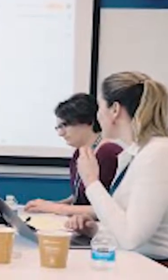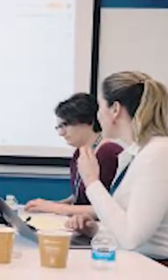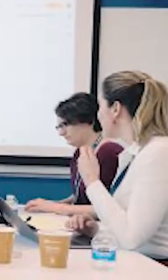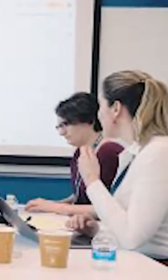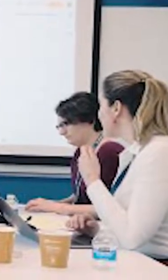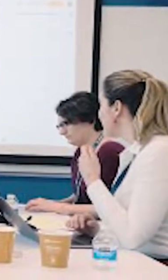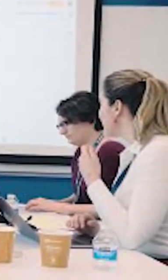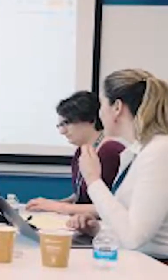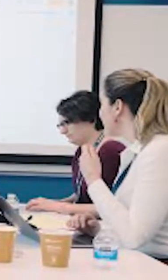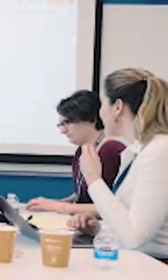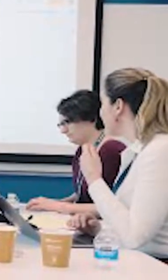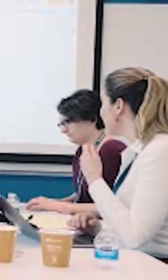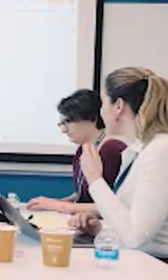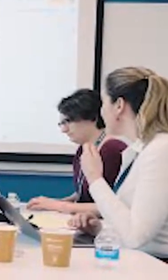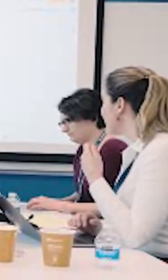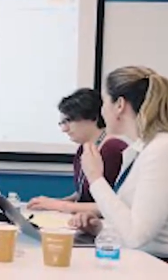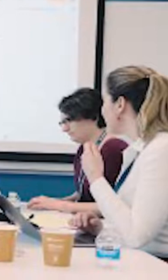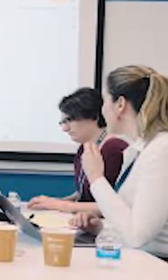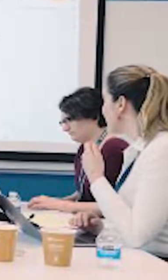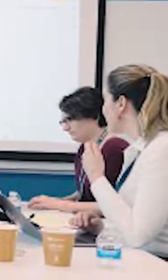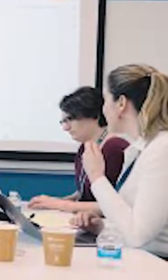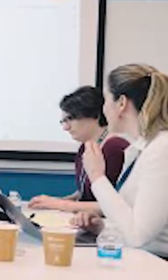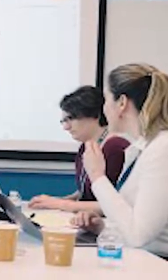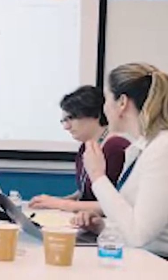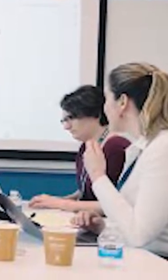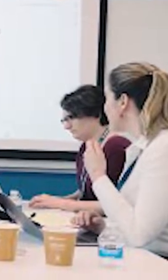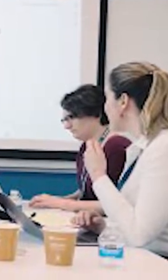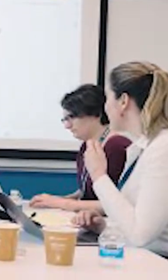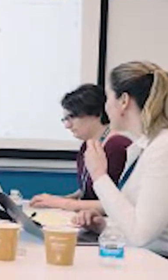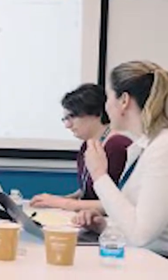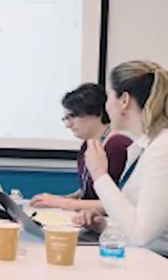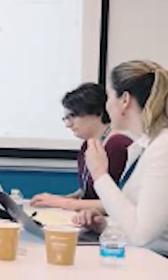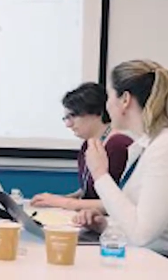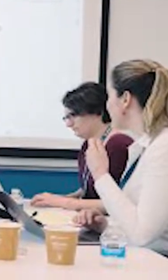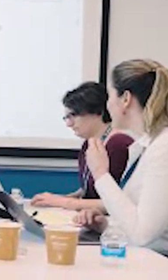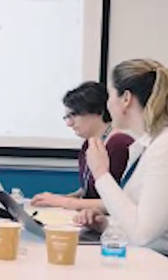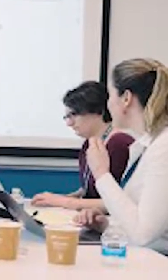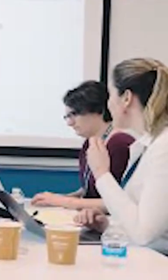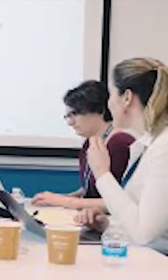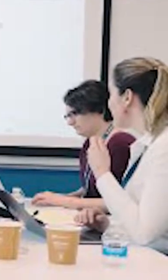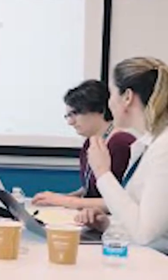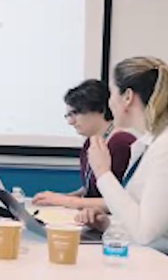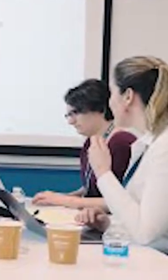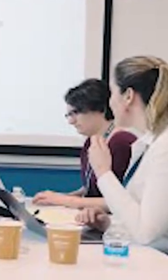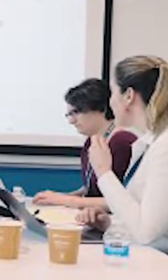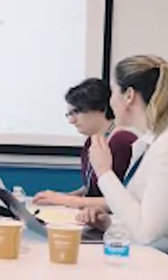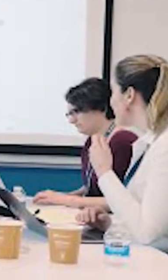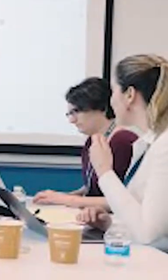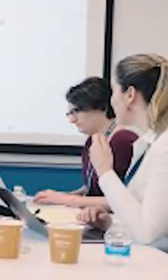to programmatically pre-classify over 275,000 light curves